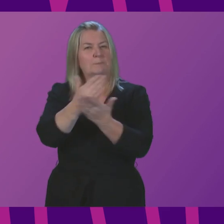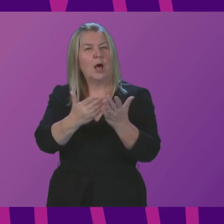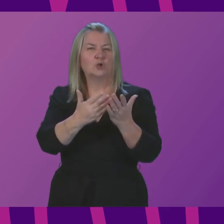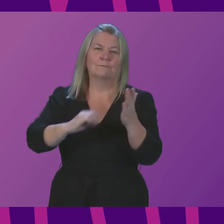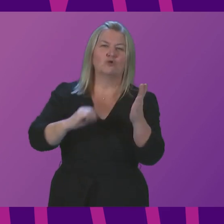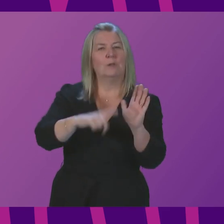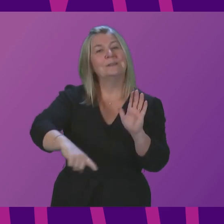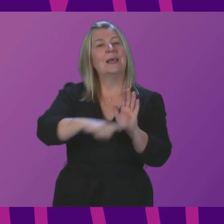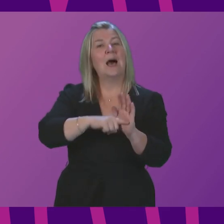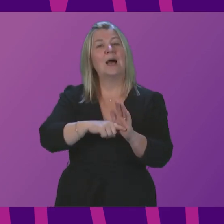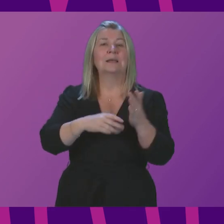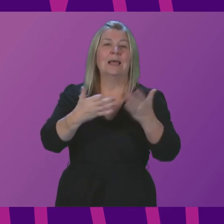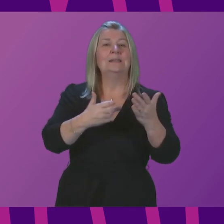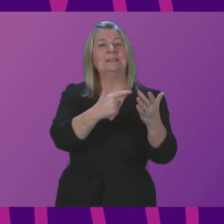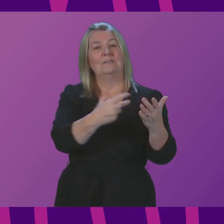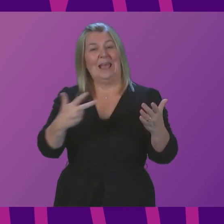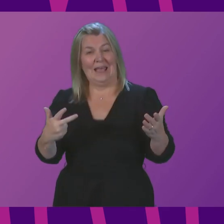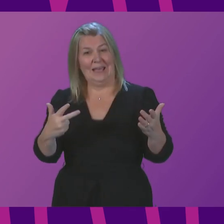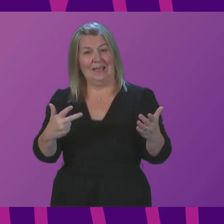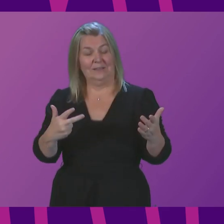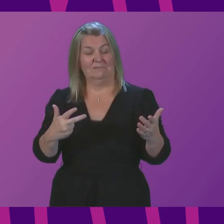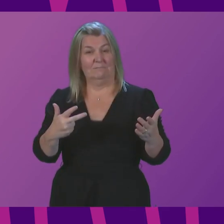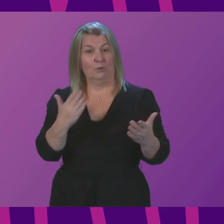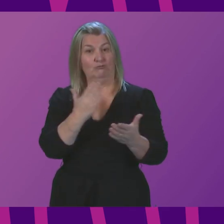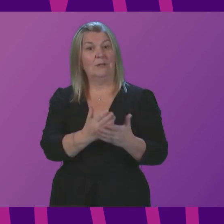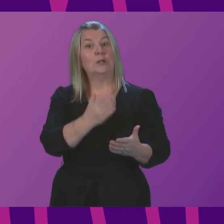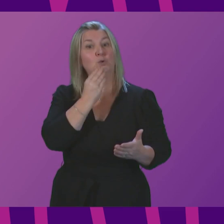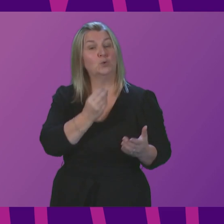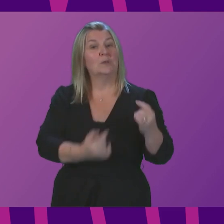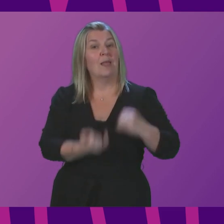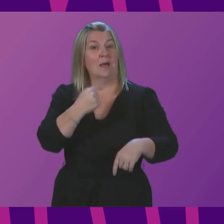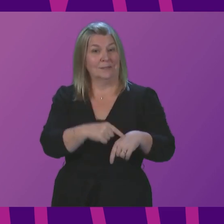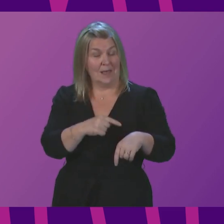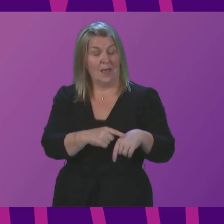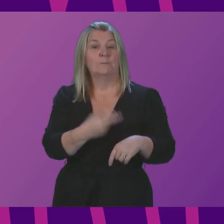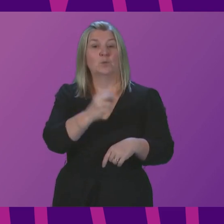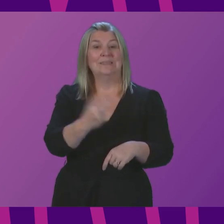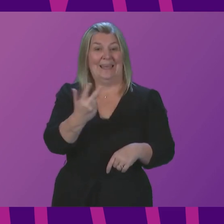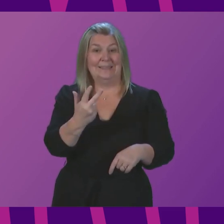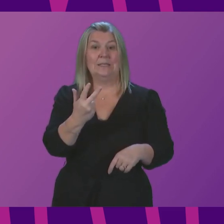time that those powers were used was in 2018, to remove the chief executive of NHS Tayside.